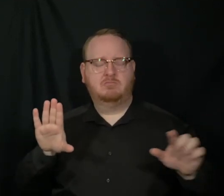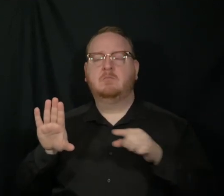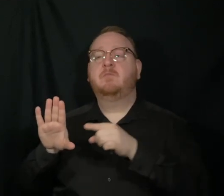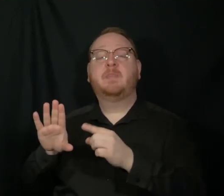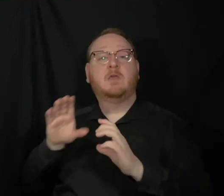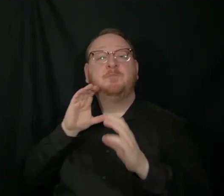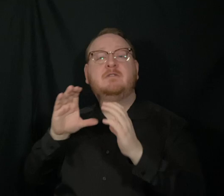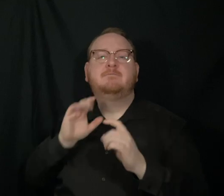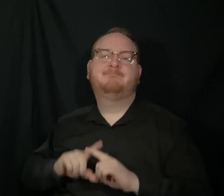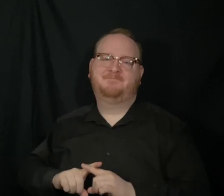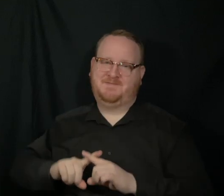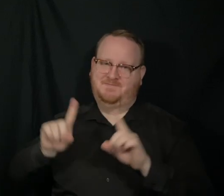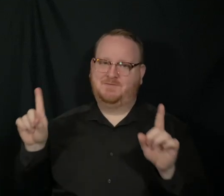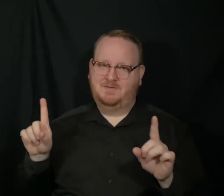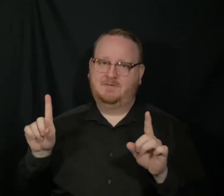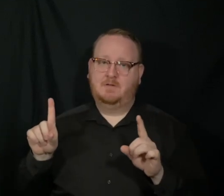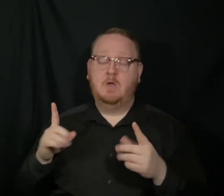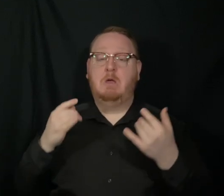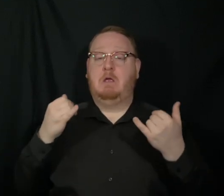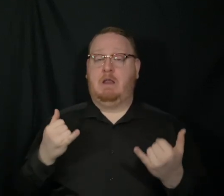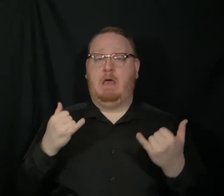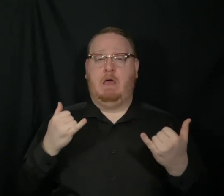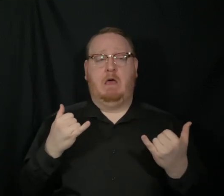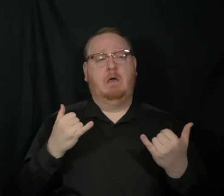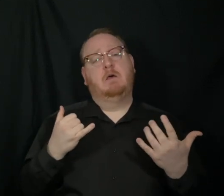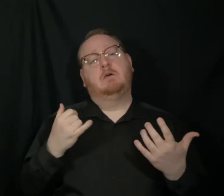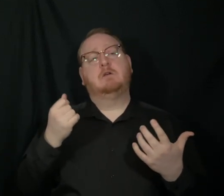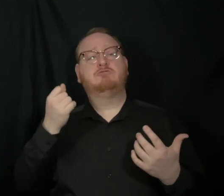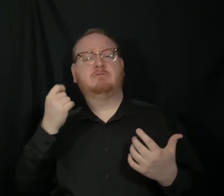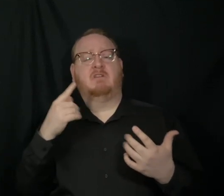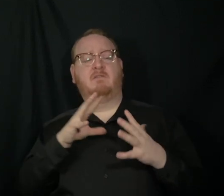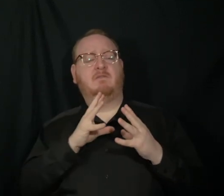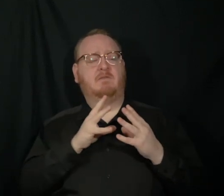different communication mode. So we our focus has really been to